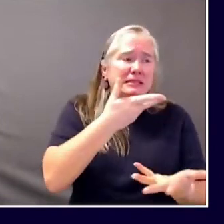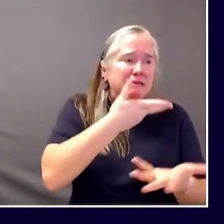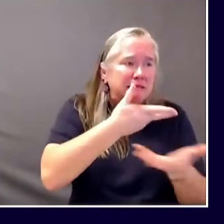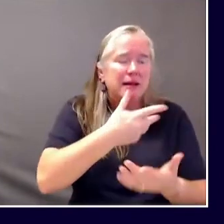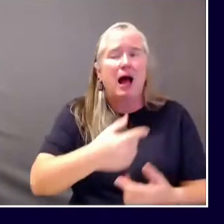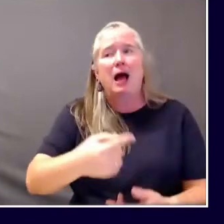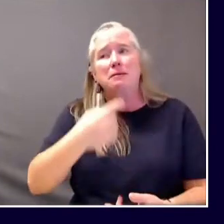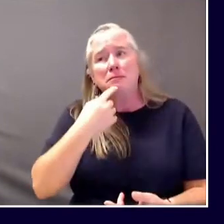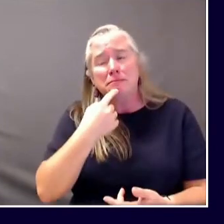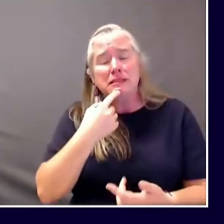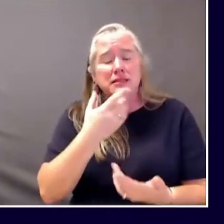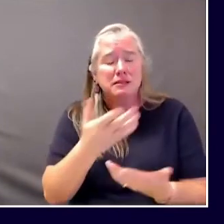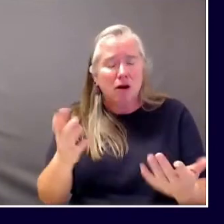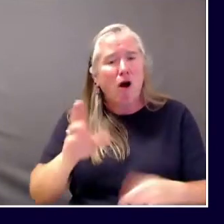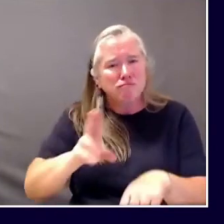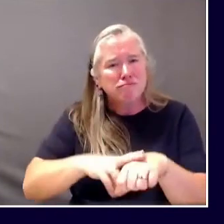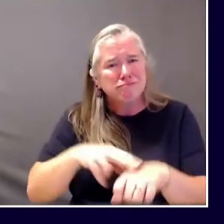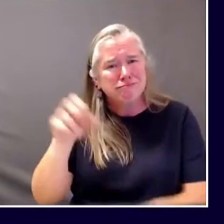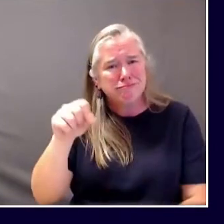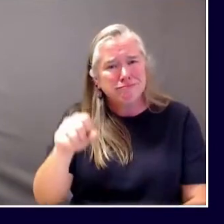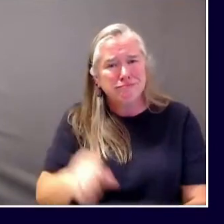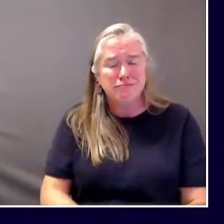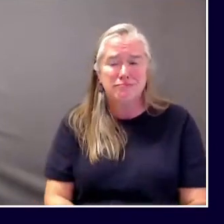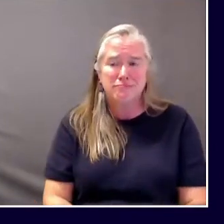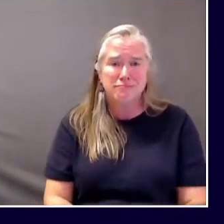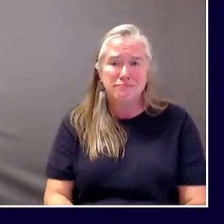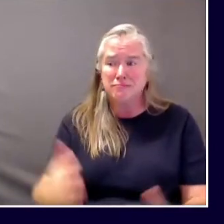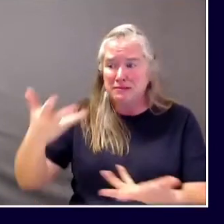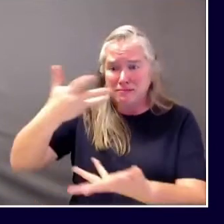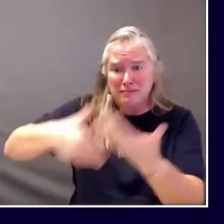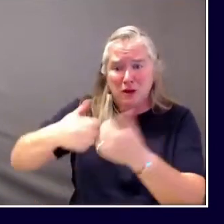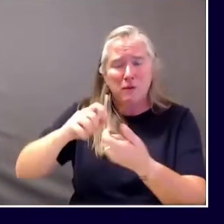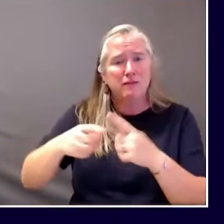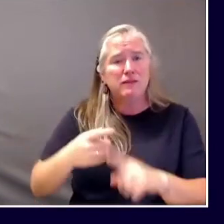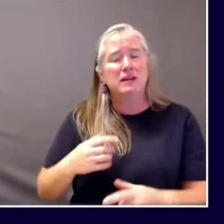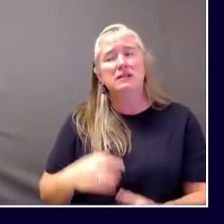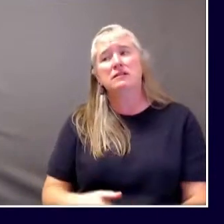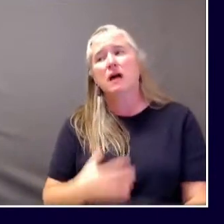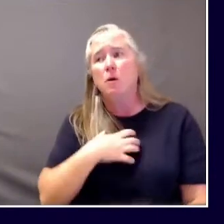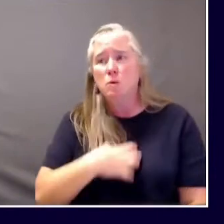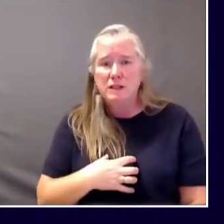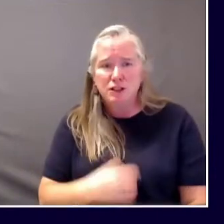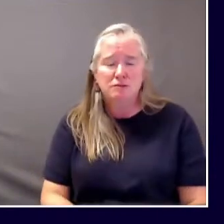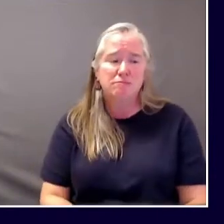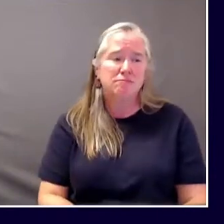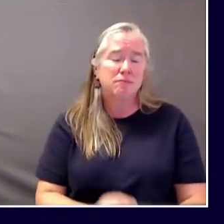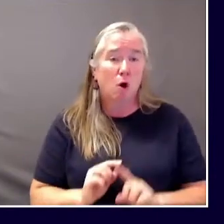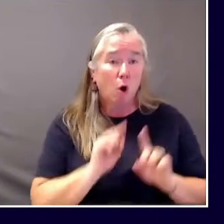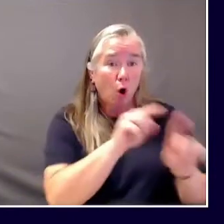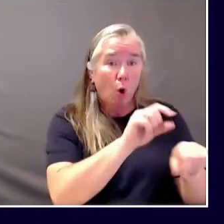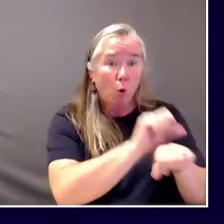do we miss getting together with friends